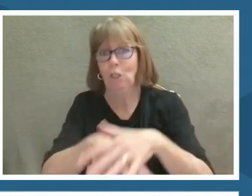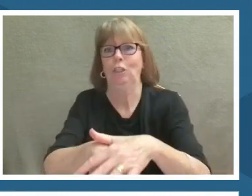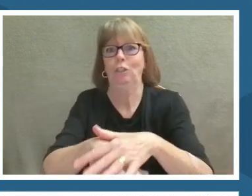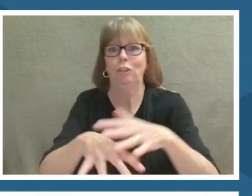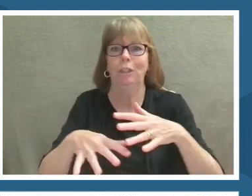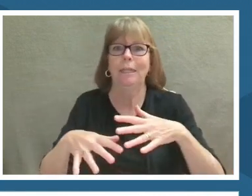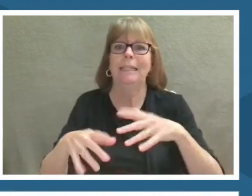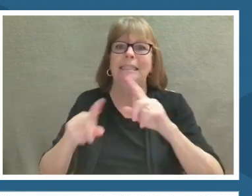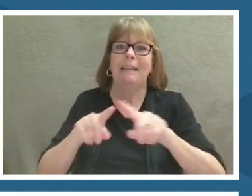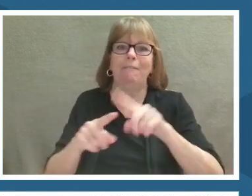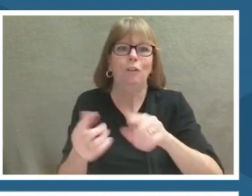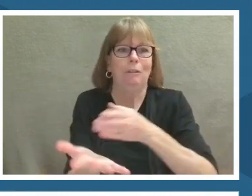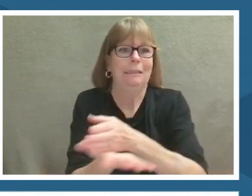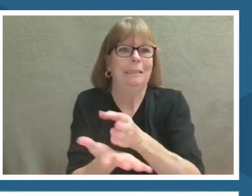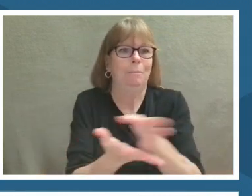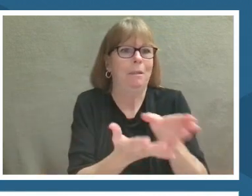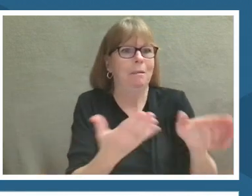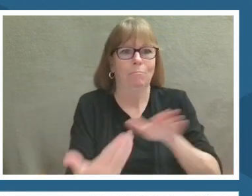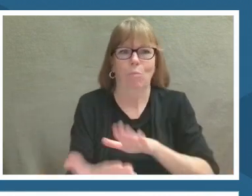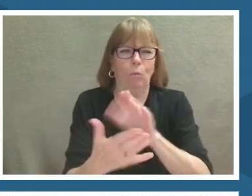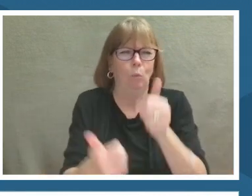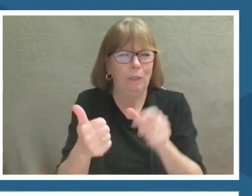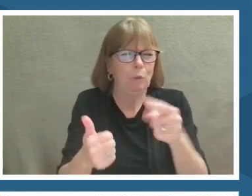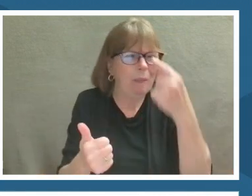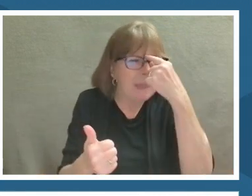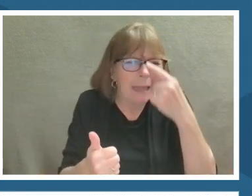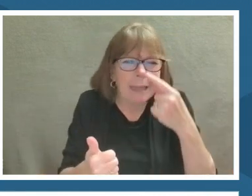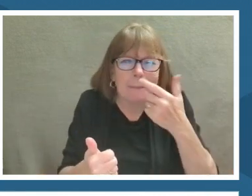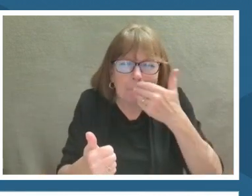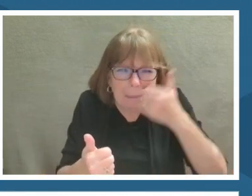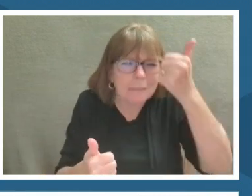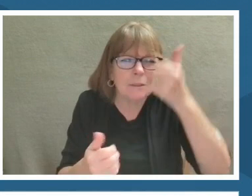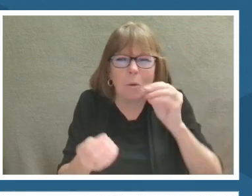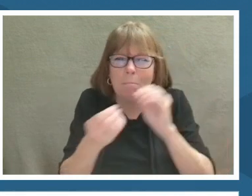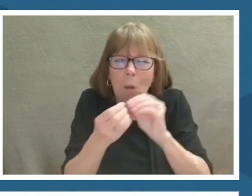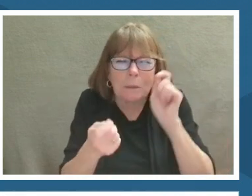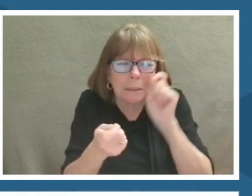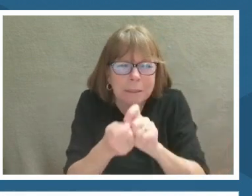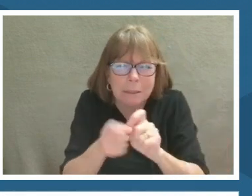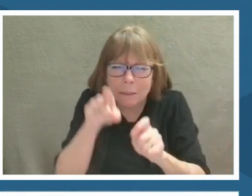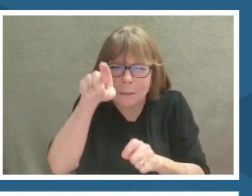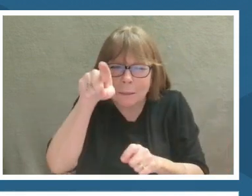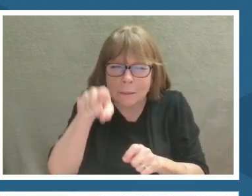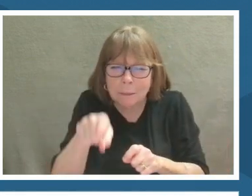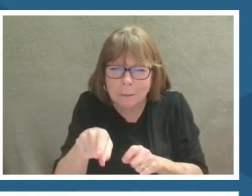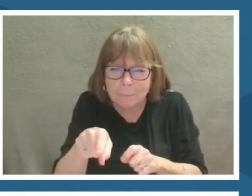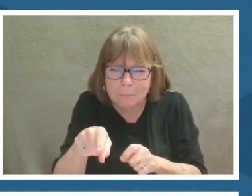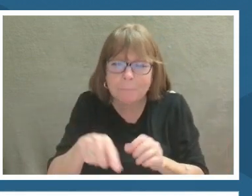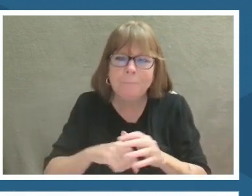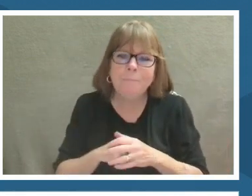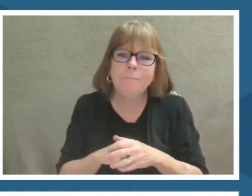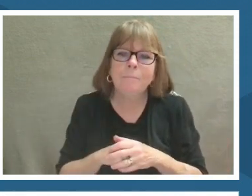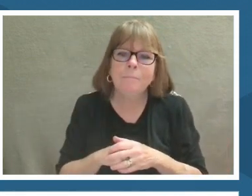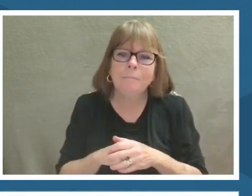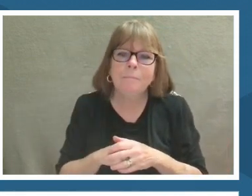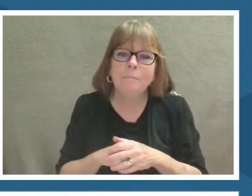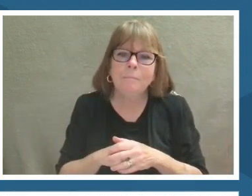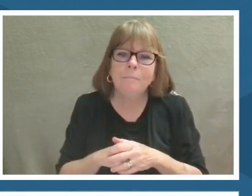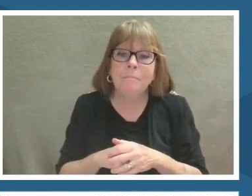to your um your your instruction so